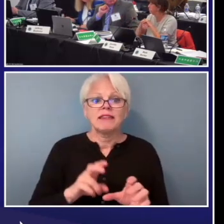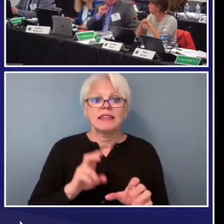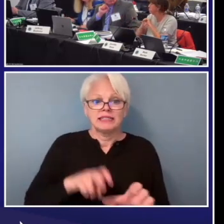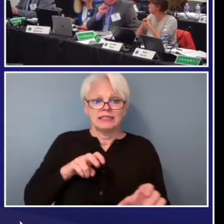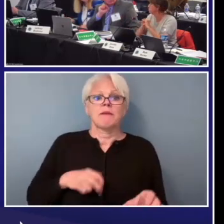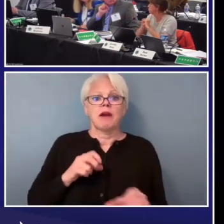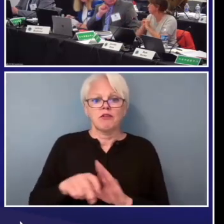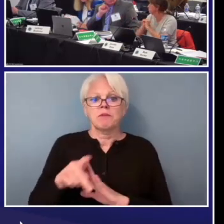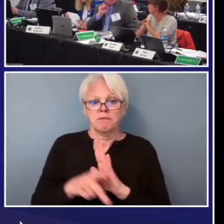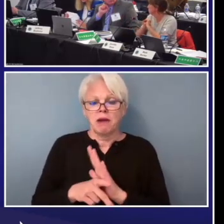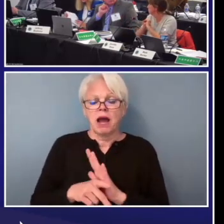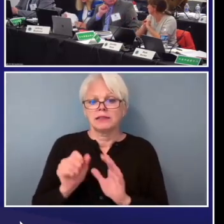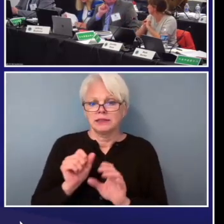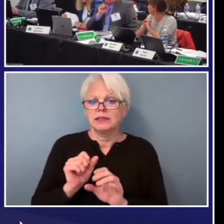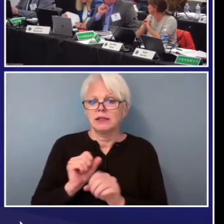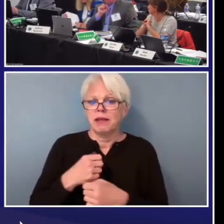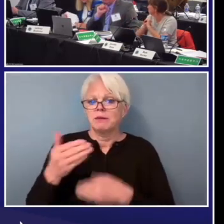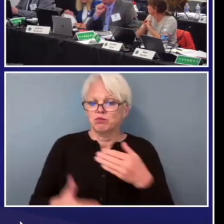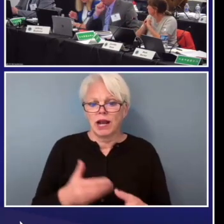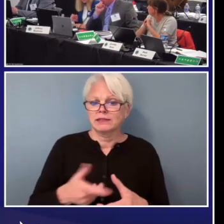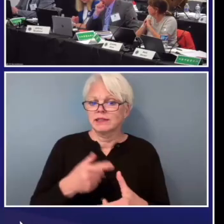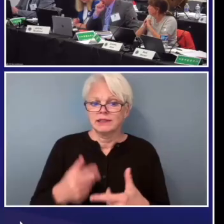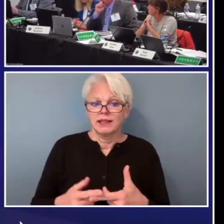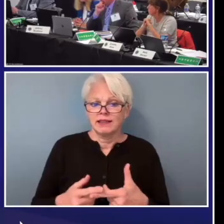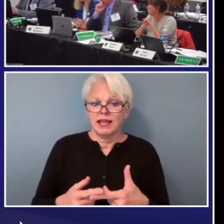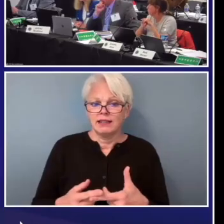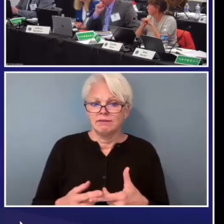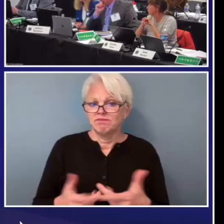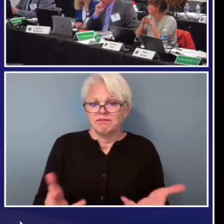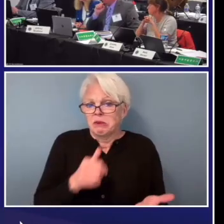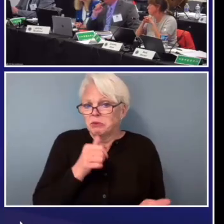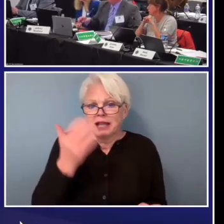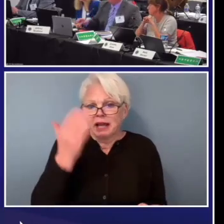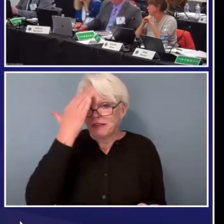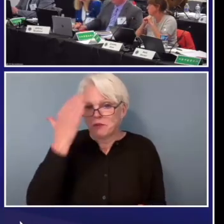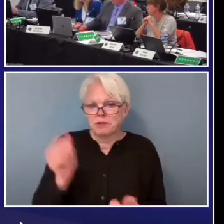the least familiar people. So I would encourage perhaps the department to